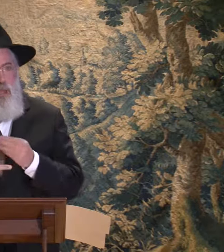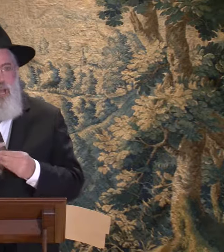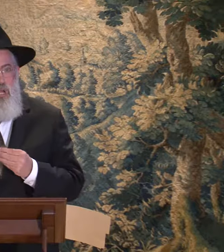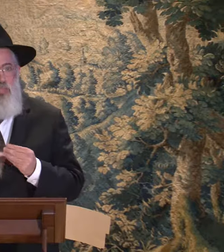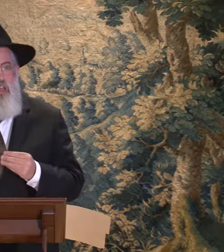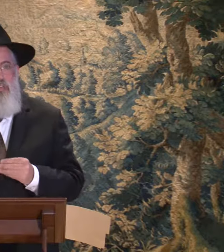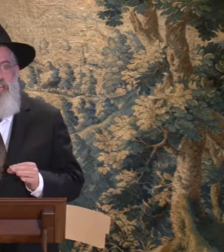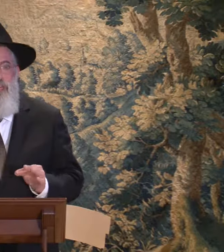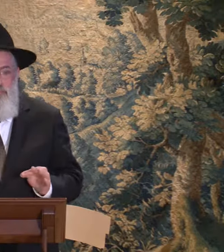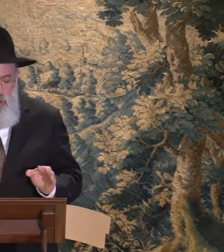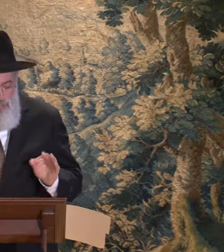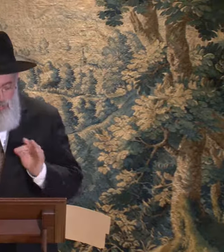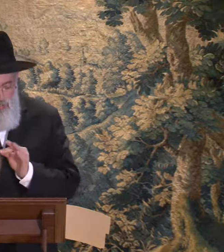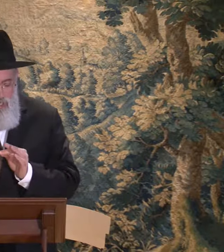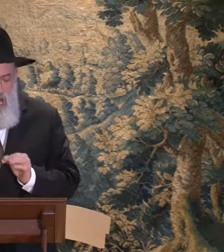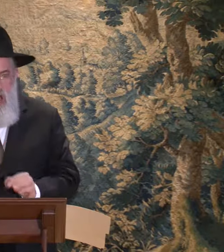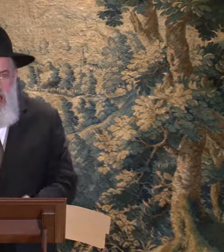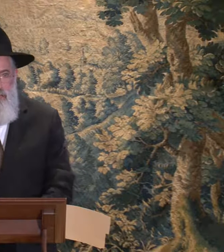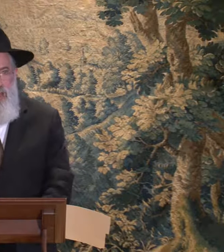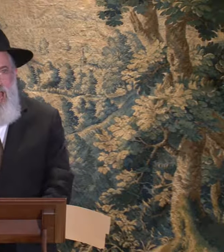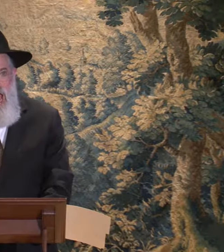the